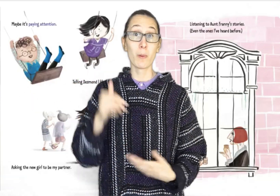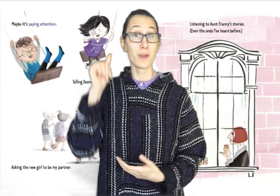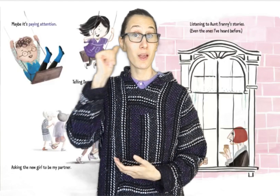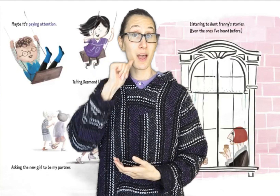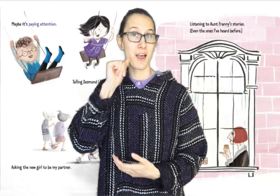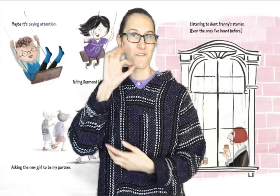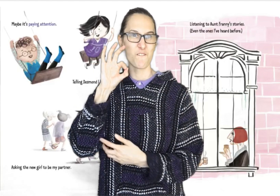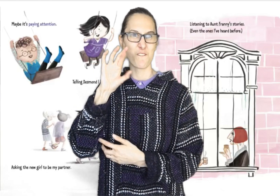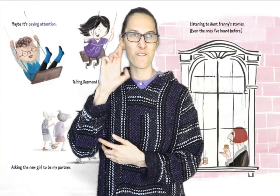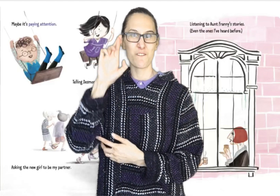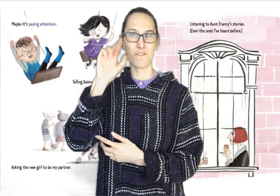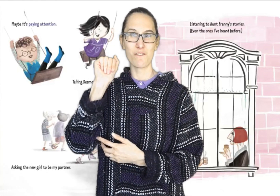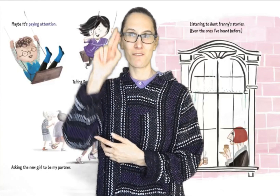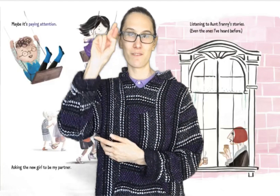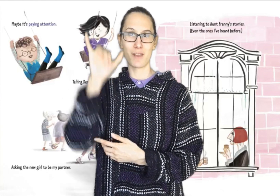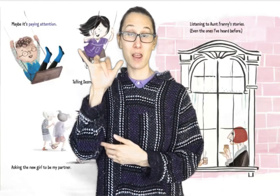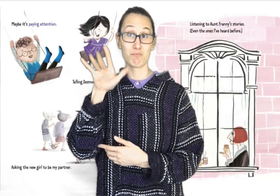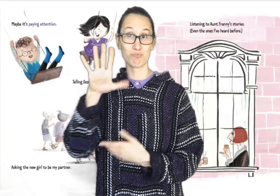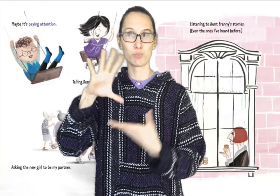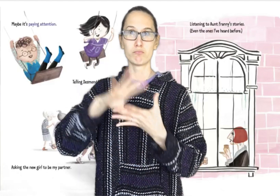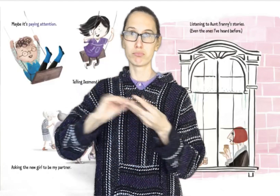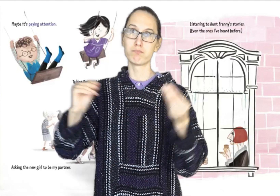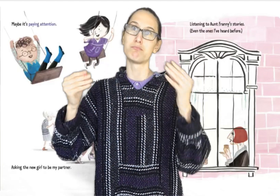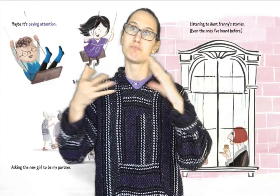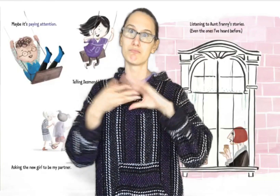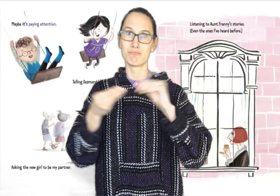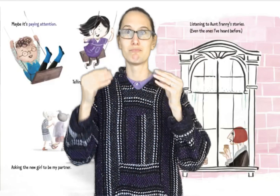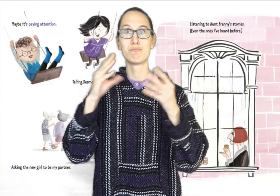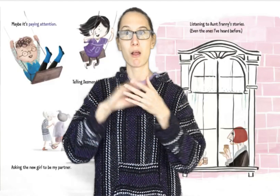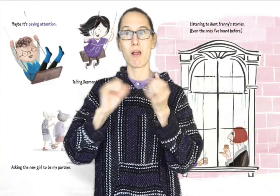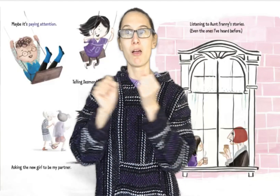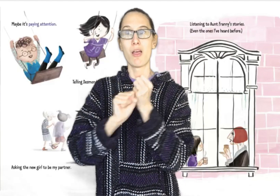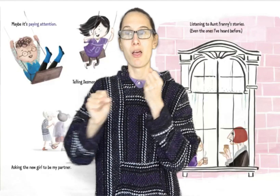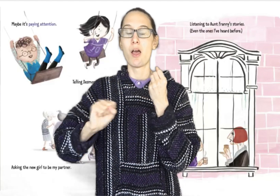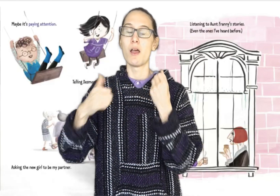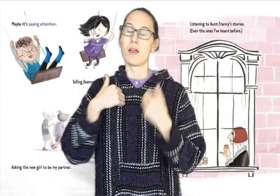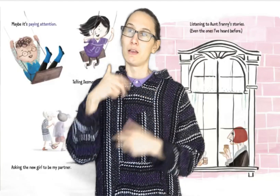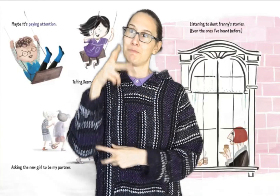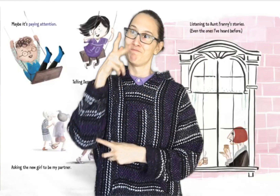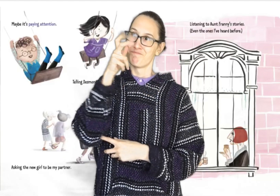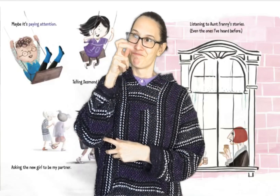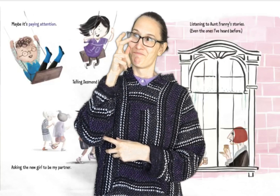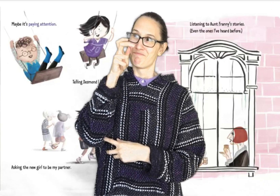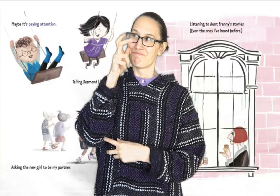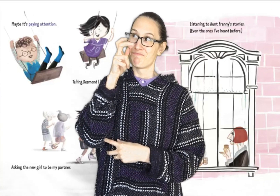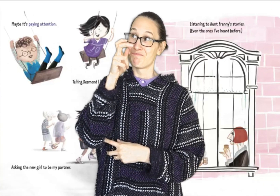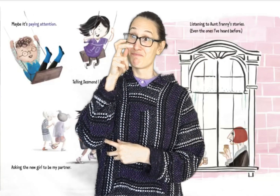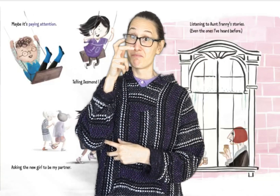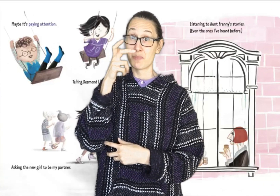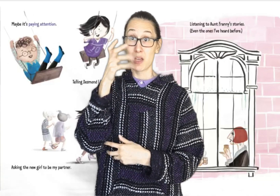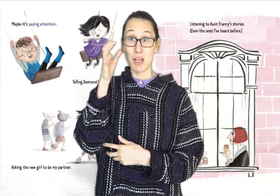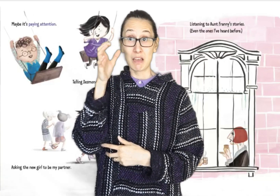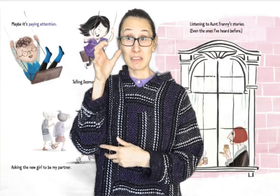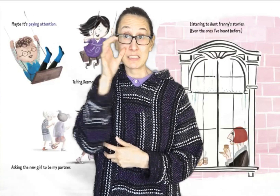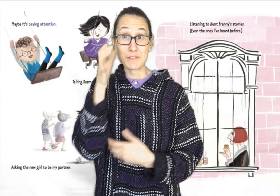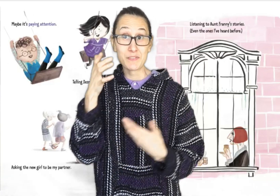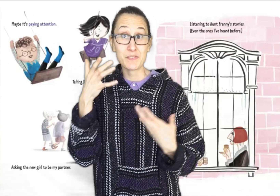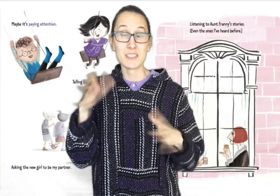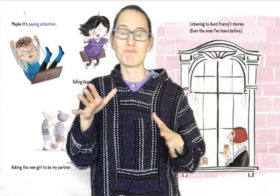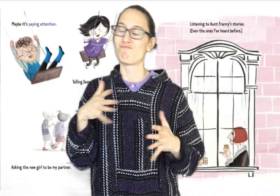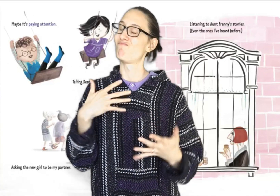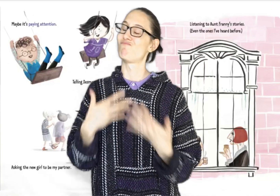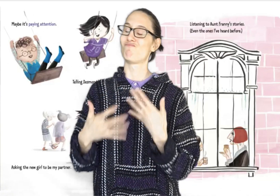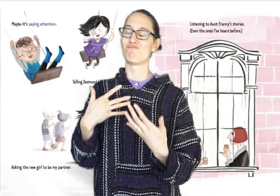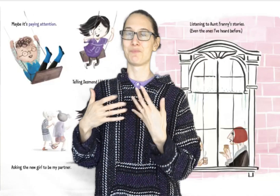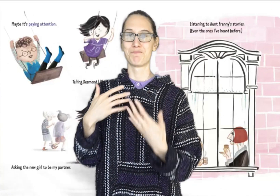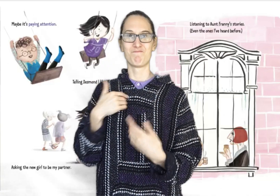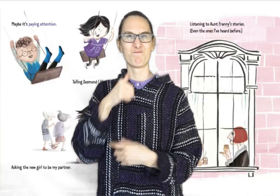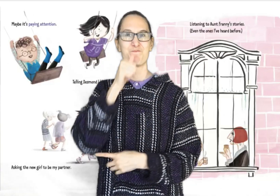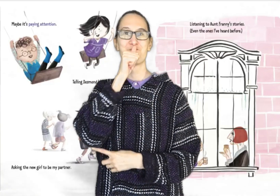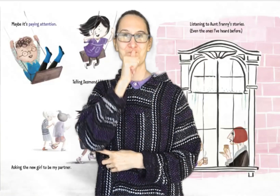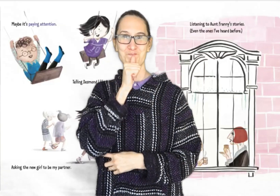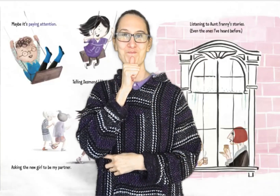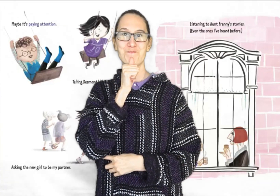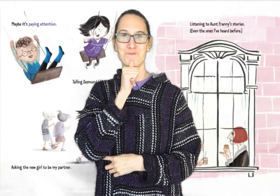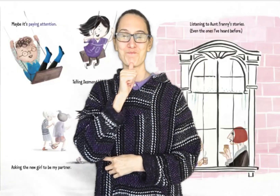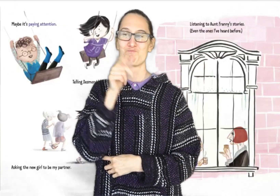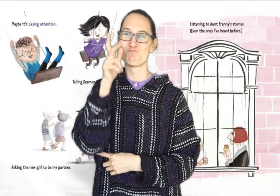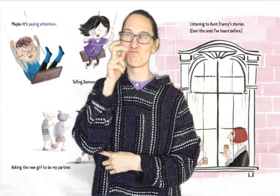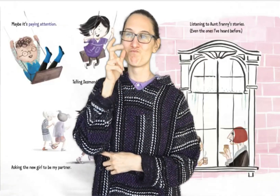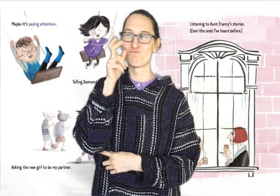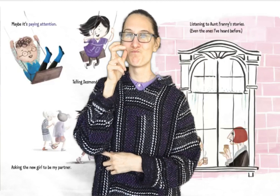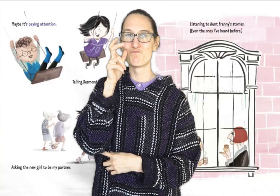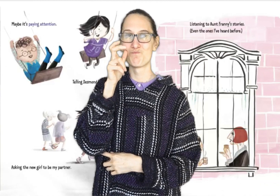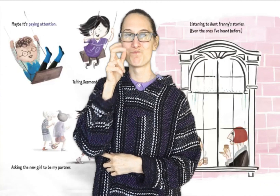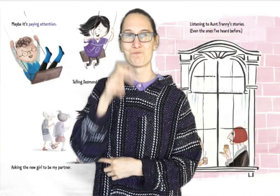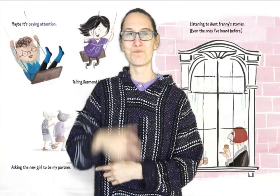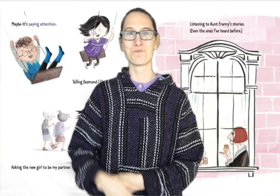Listening to Aunt Franny's stories. (Even the ones I've heard before)